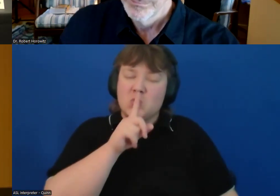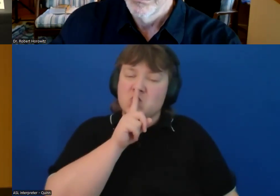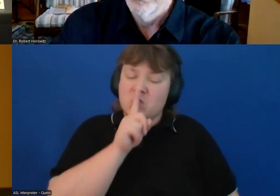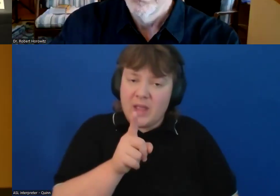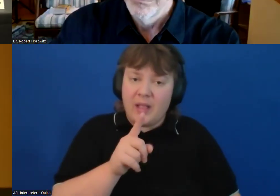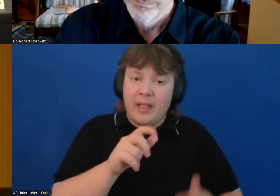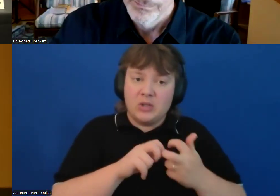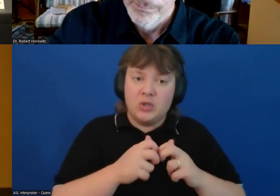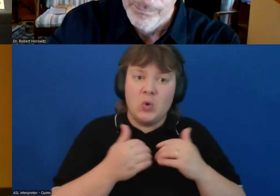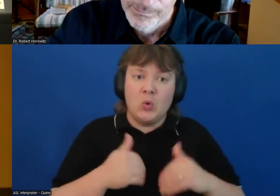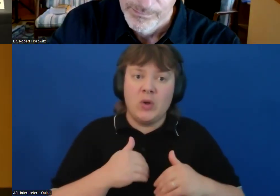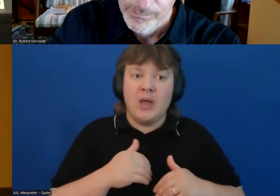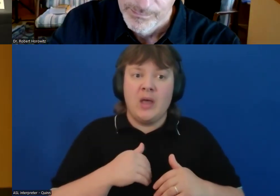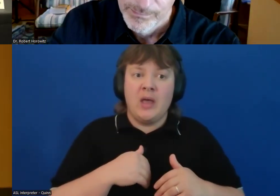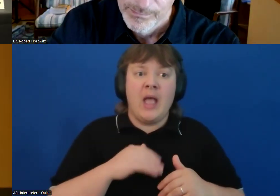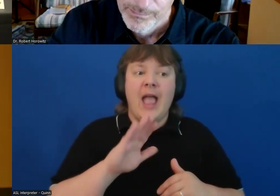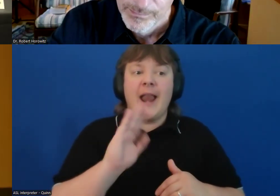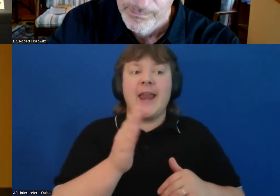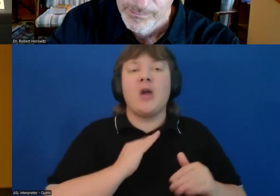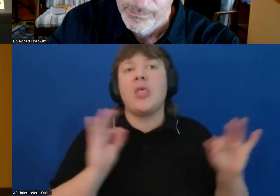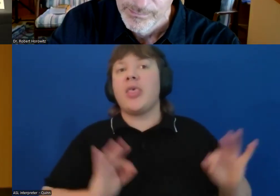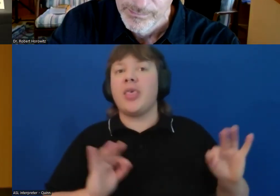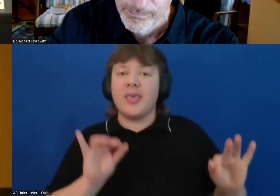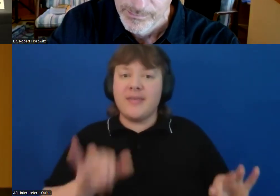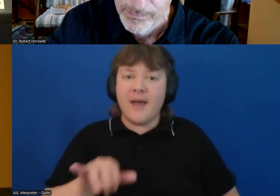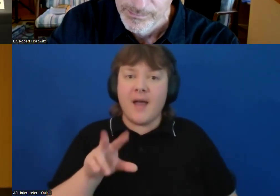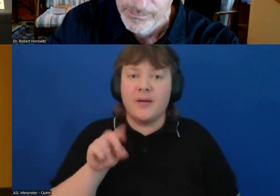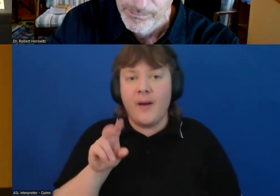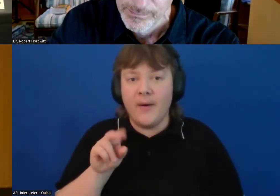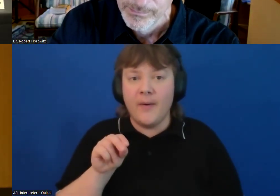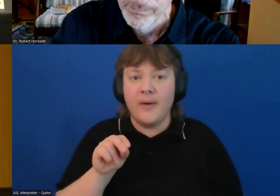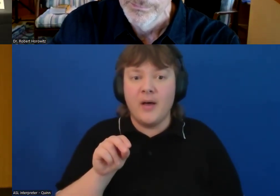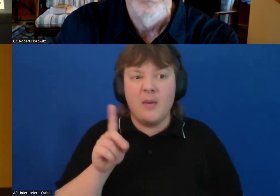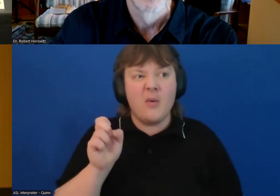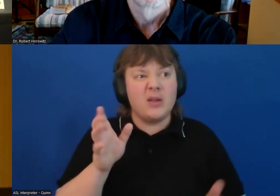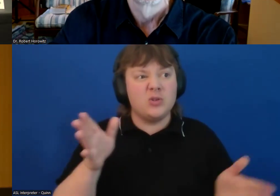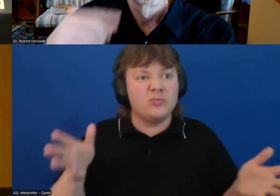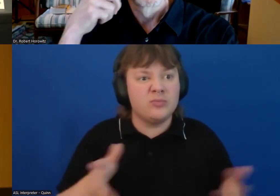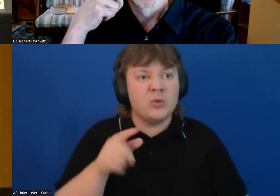I would never make light of it and I want to encourage each of us to think about our own